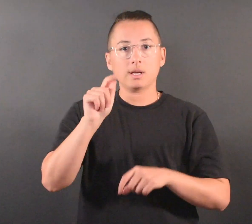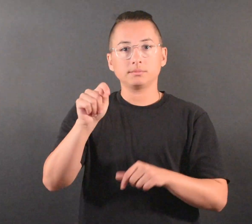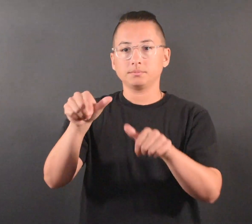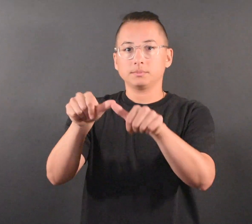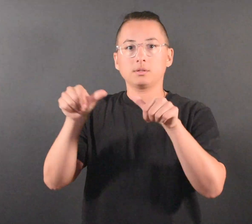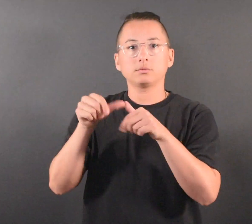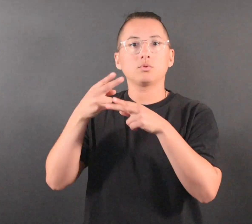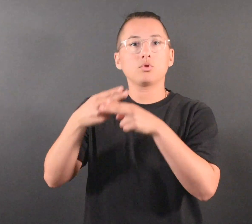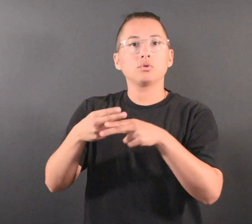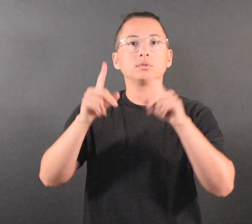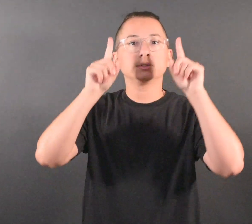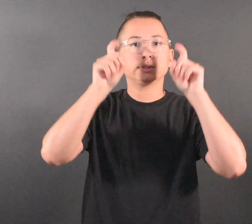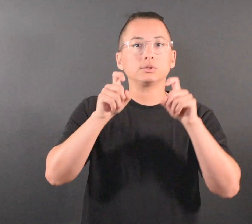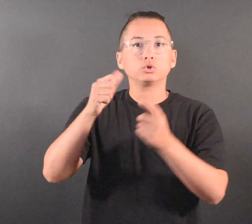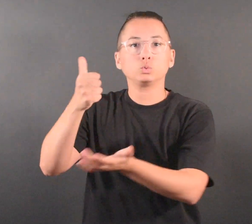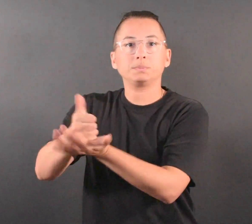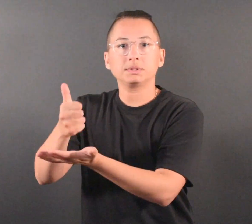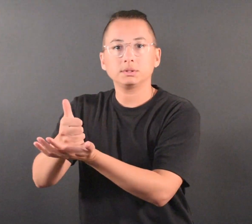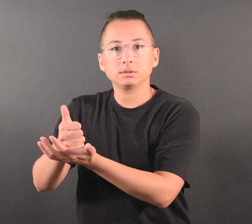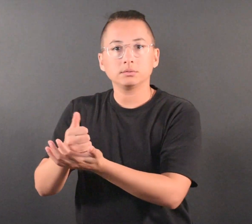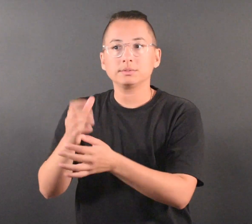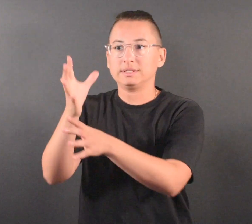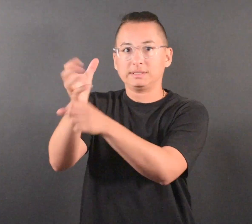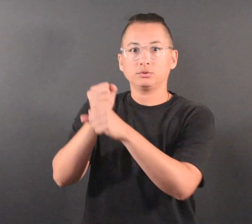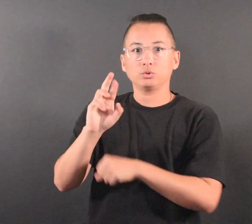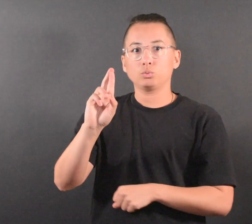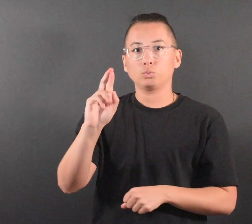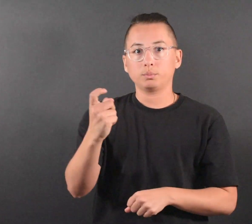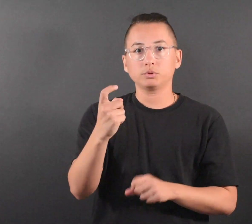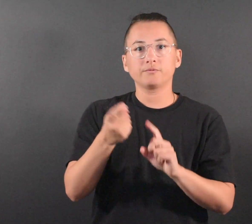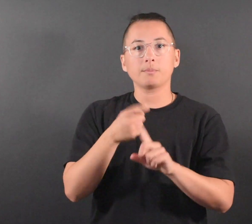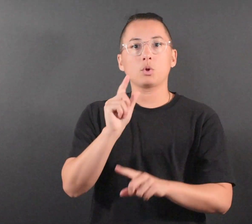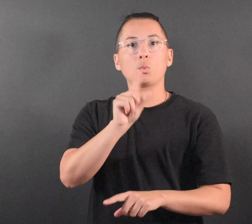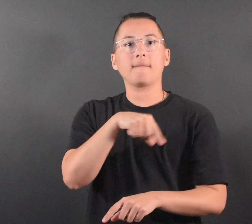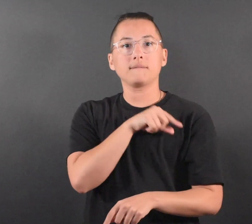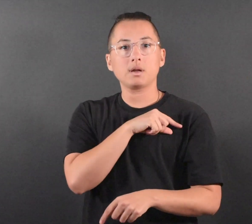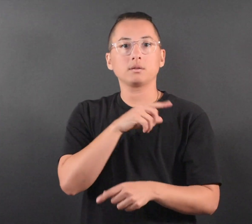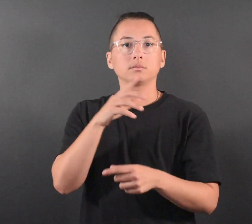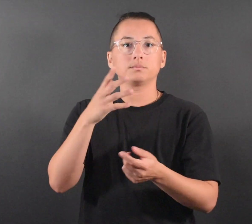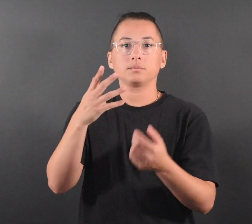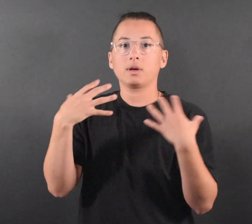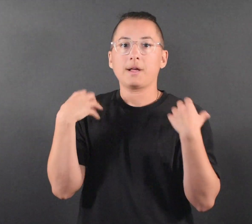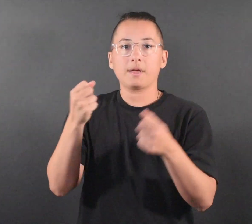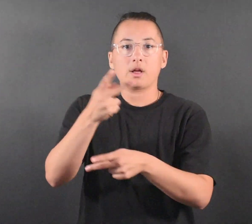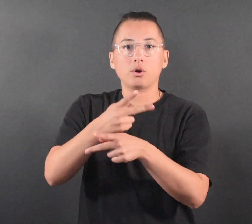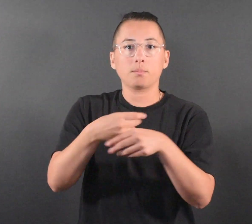or test to treat site, to receive a prescription from a qualified health care provider.